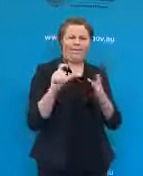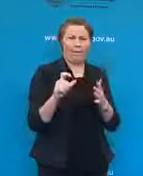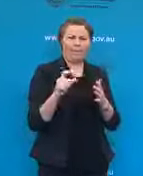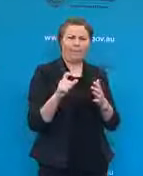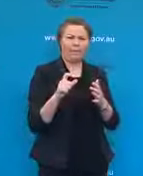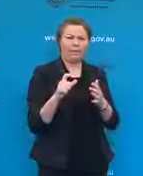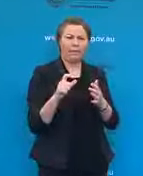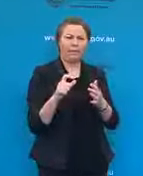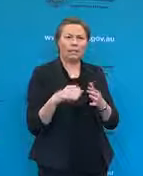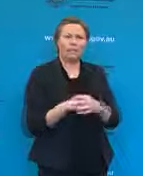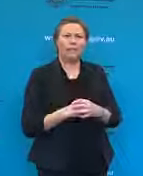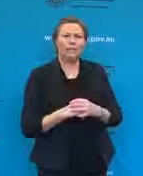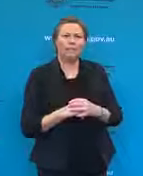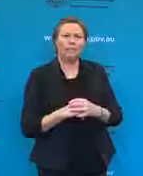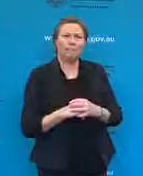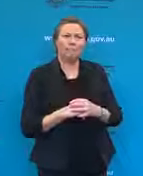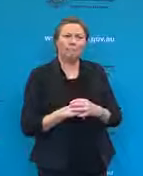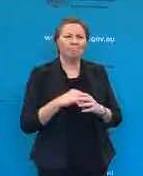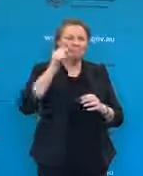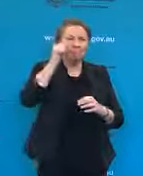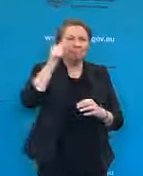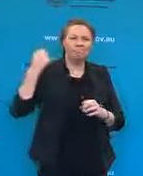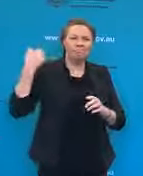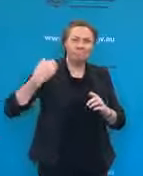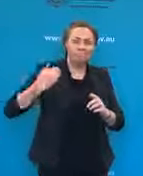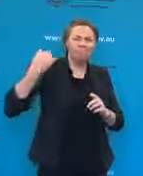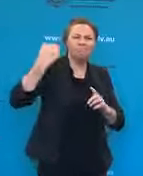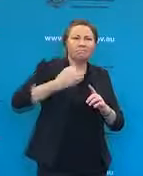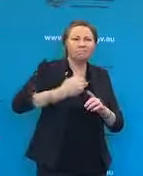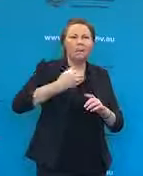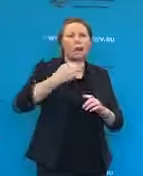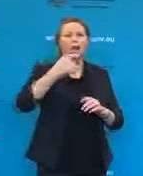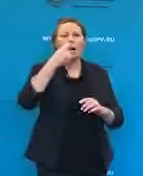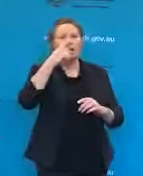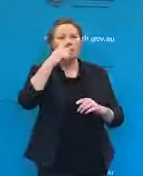So we've known for a couple of weeks now that there has been breaches of infection procedures in these hotels.